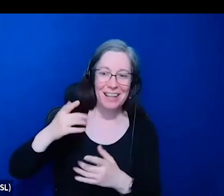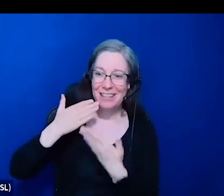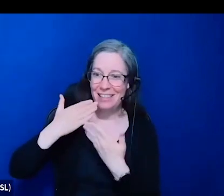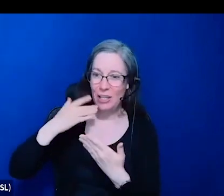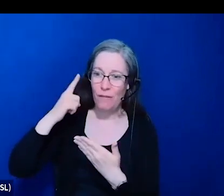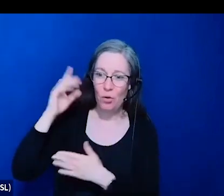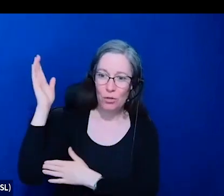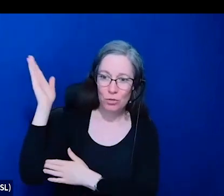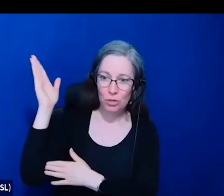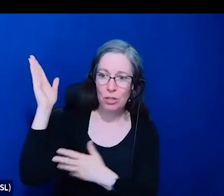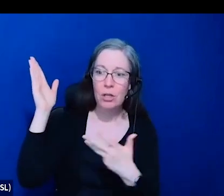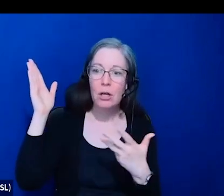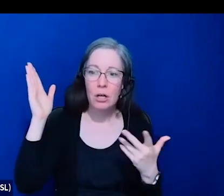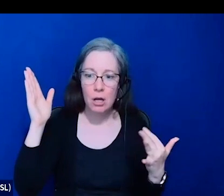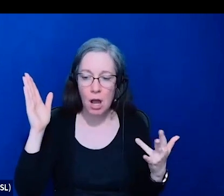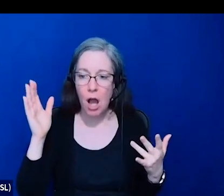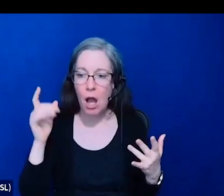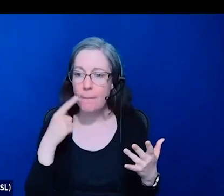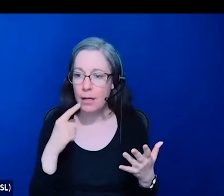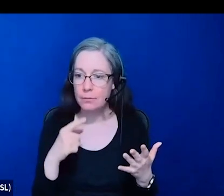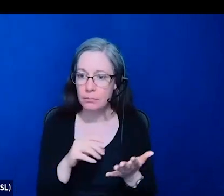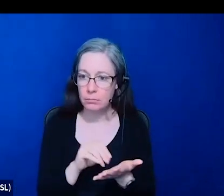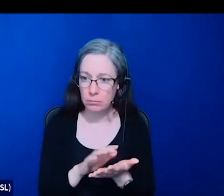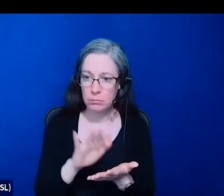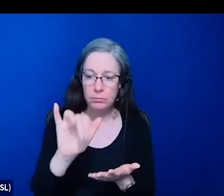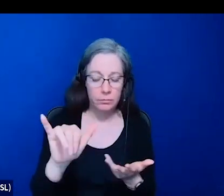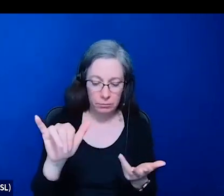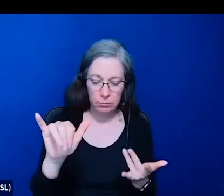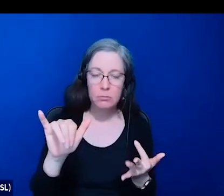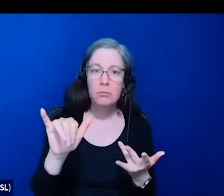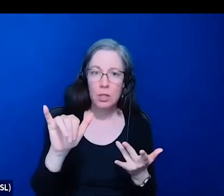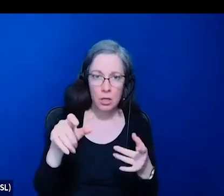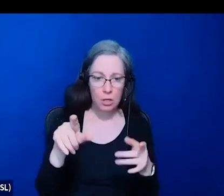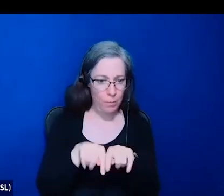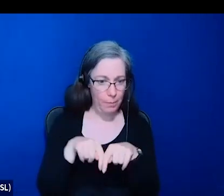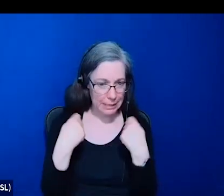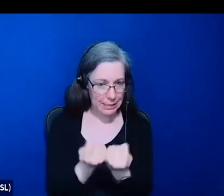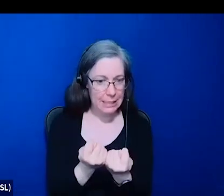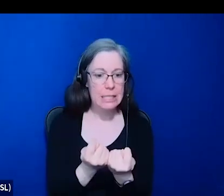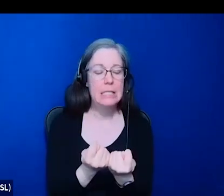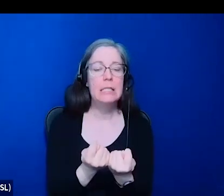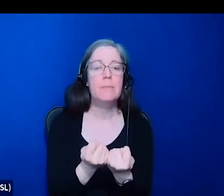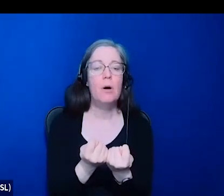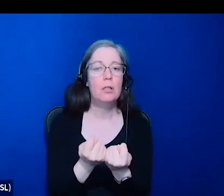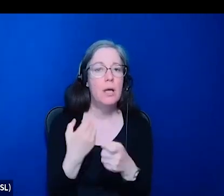Thank you to the team at AstroAccess who made all this possible, for all my colleagues that I've been working with for,